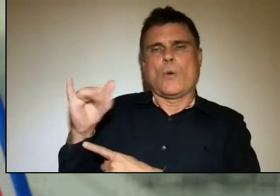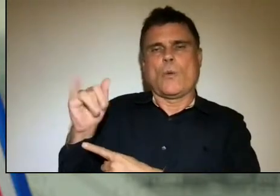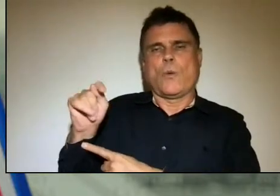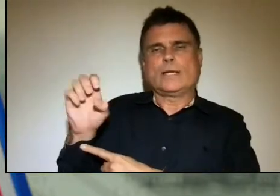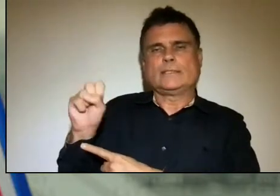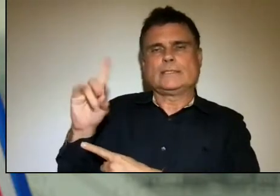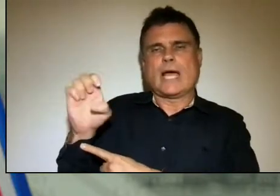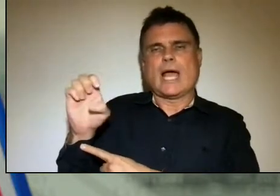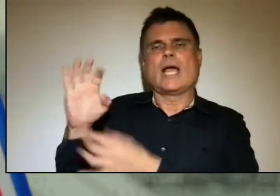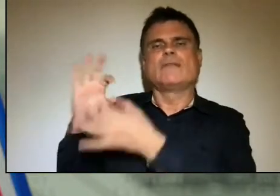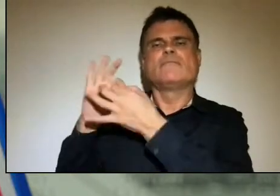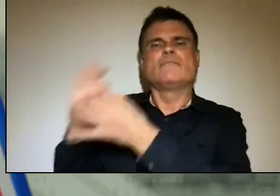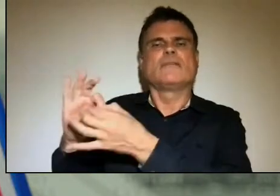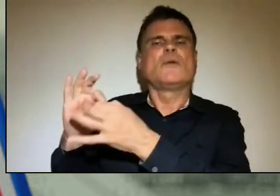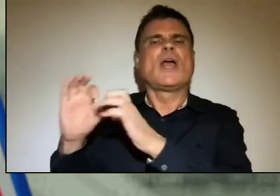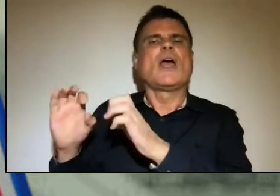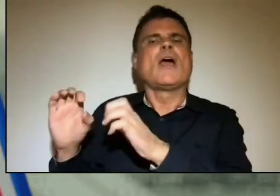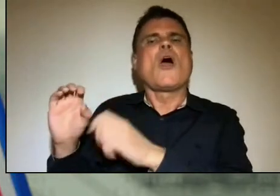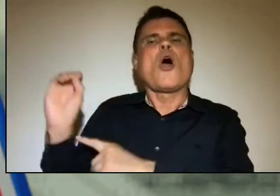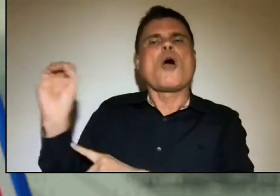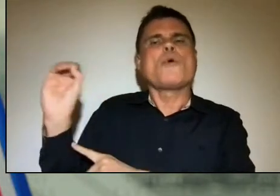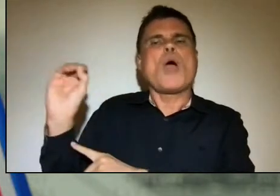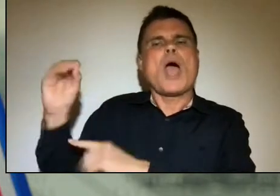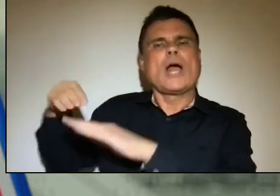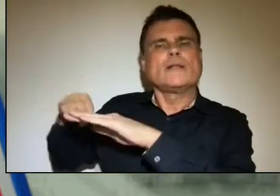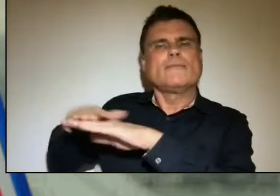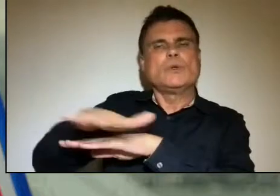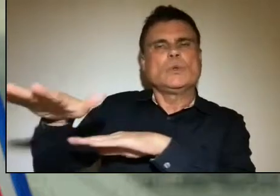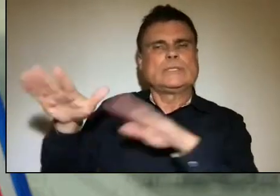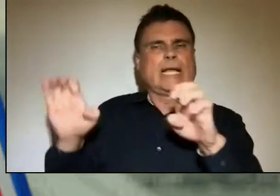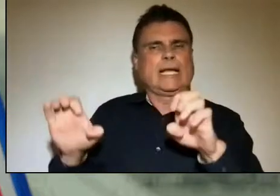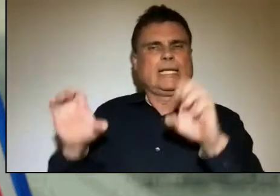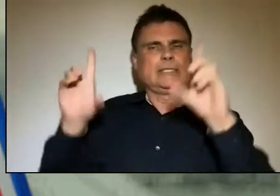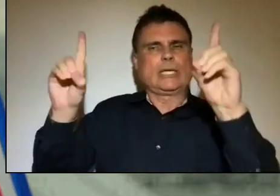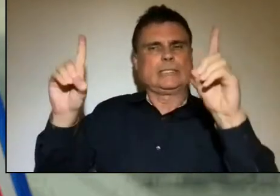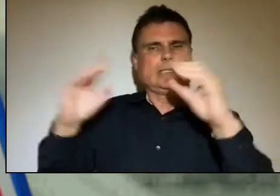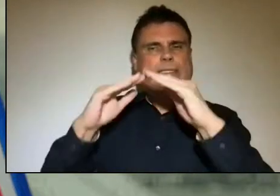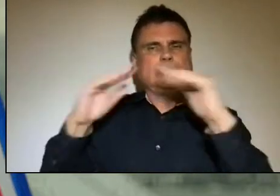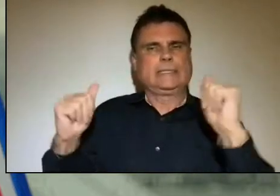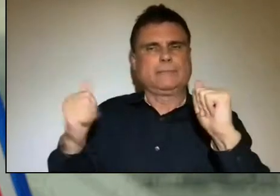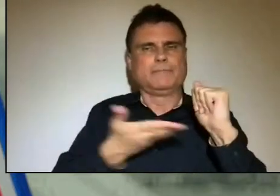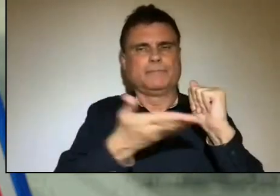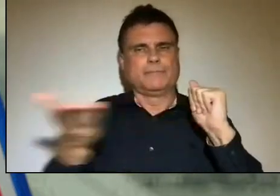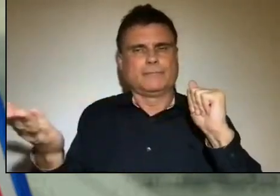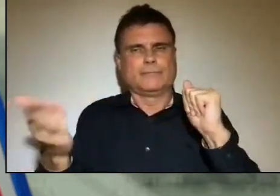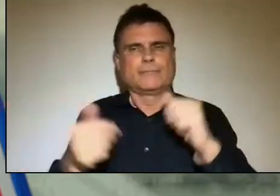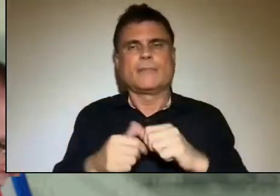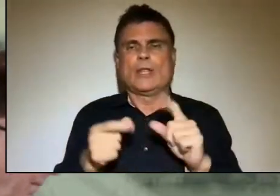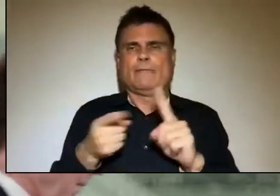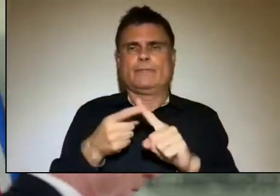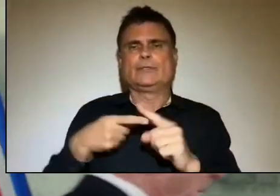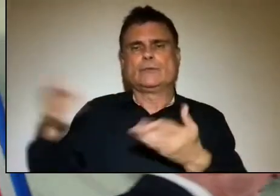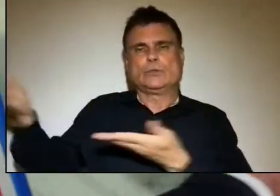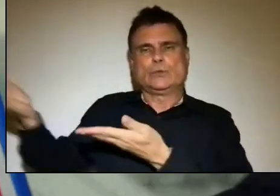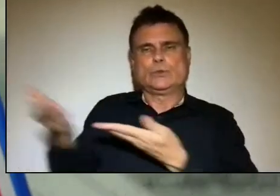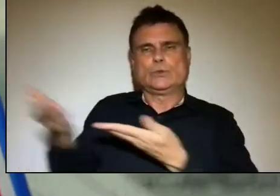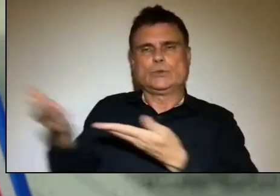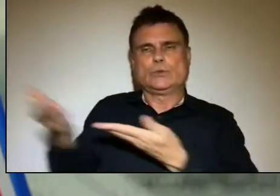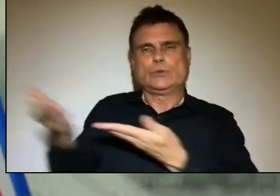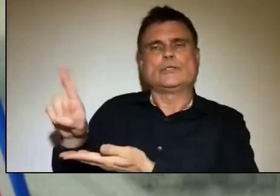some of the impacts of the varying concern on education followed by an update from me on vaccinations and other issues.